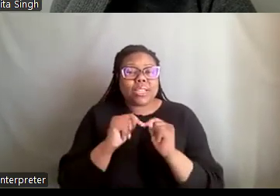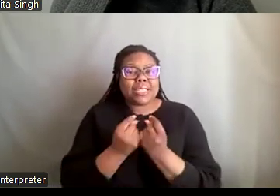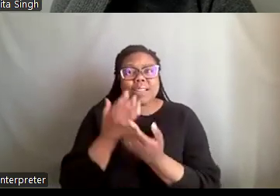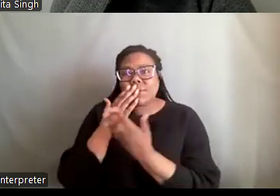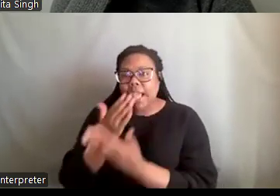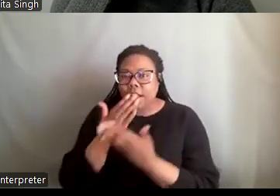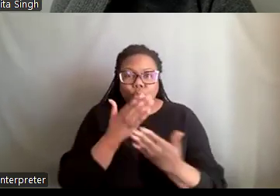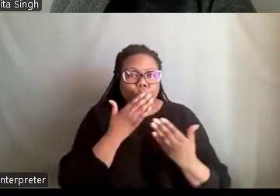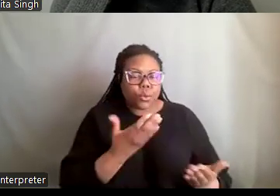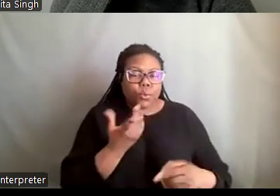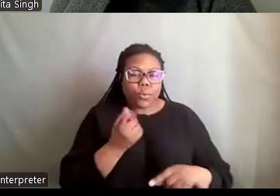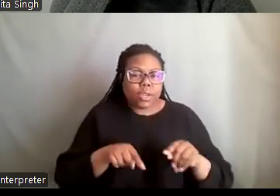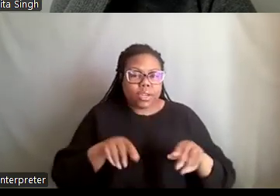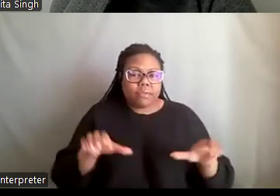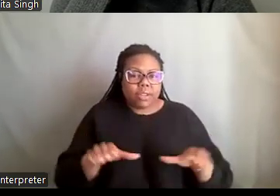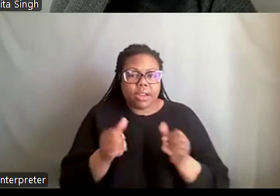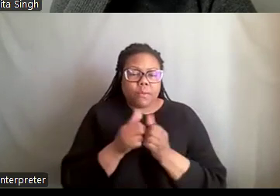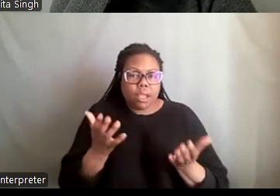and our incredible Zoom tech support team. We could not